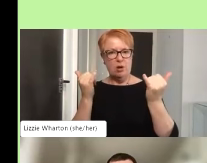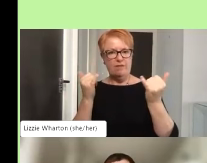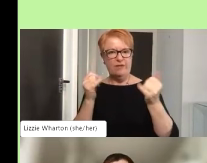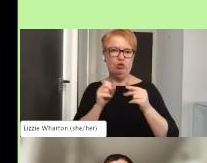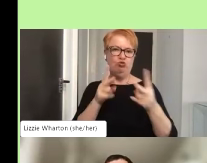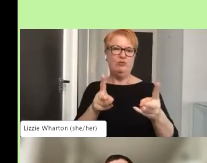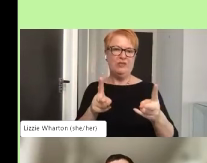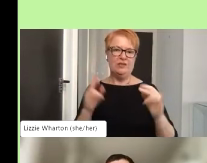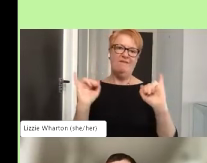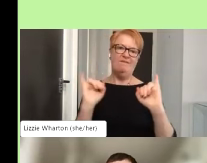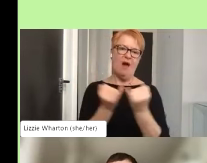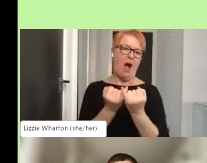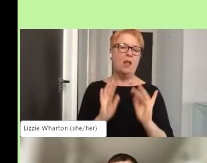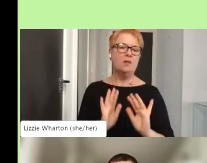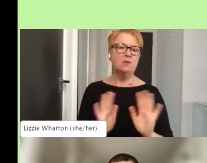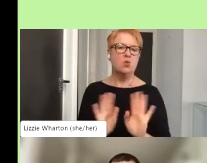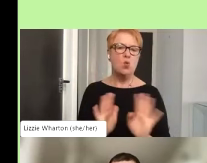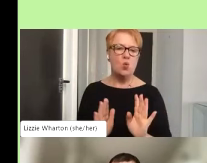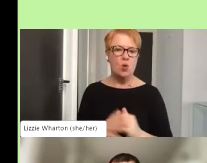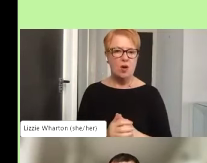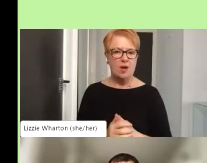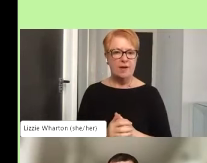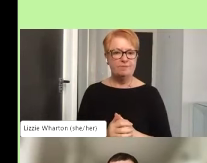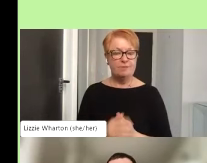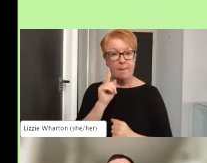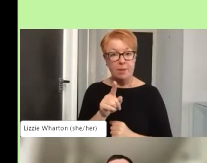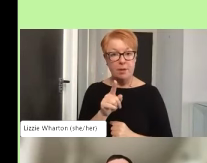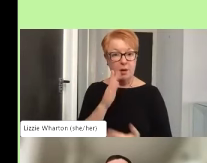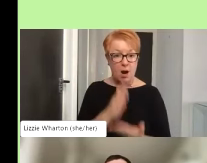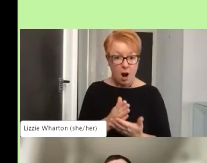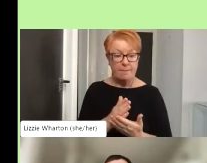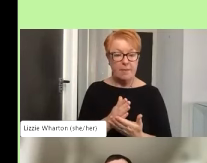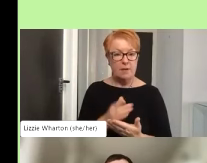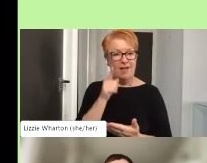on. But actually, like if this work becomes part of the museum collection,